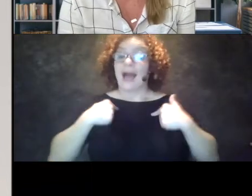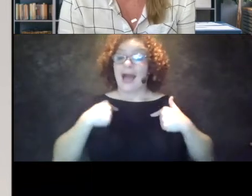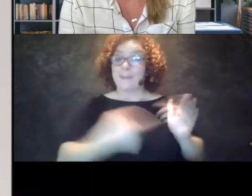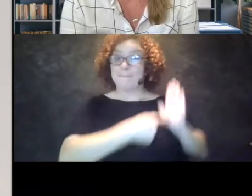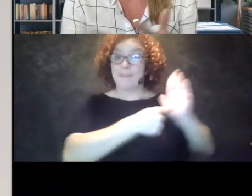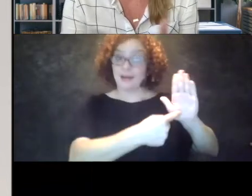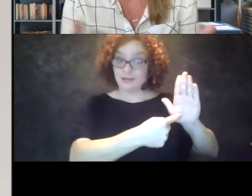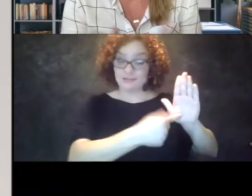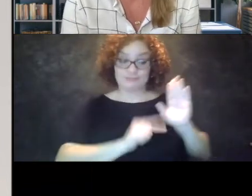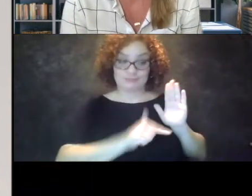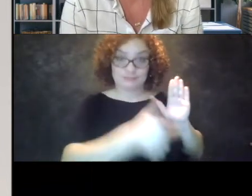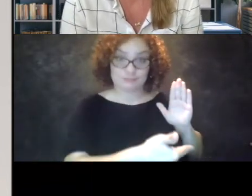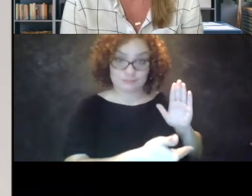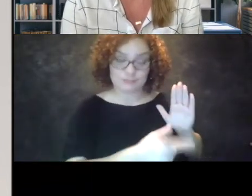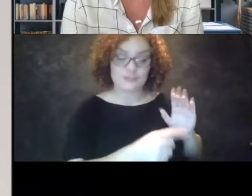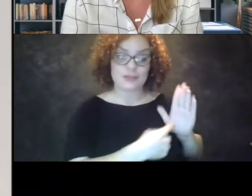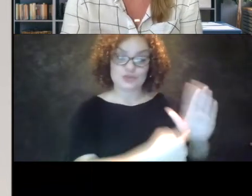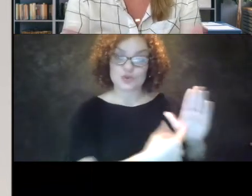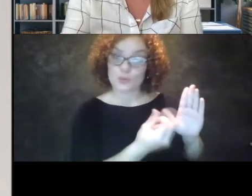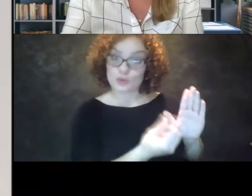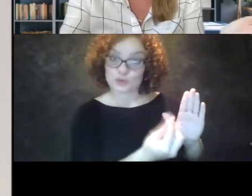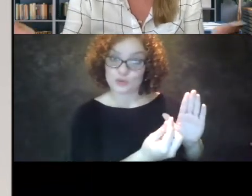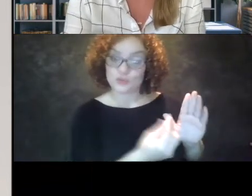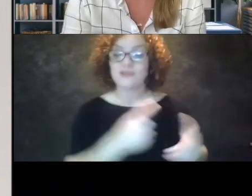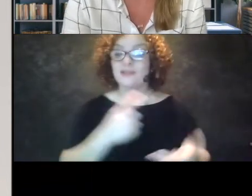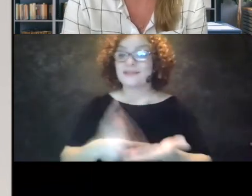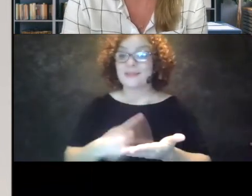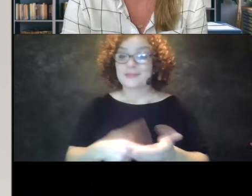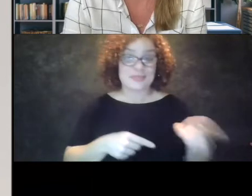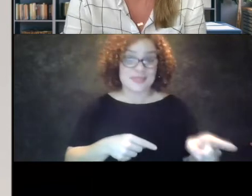what to do. And then there would be times where, you know, they would be reading books,